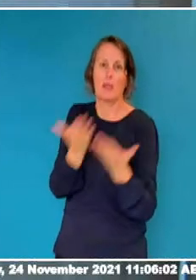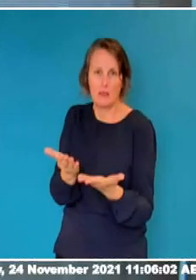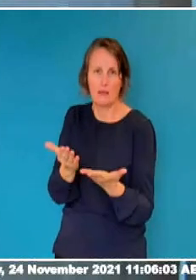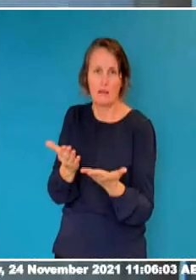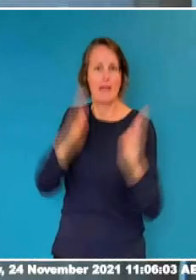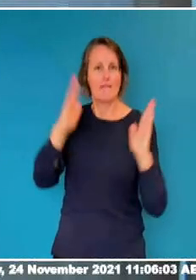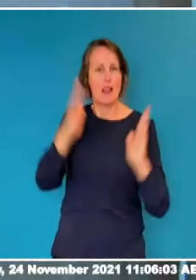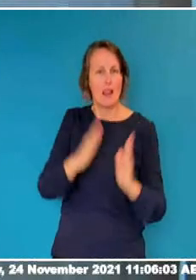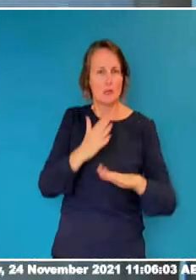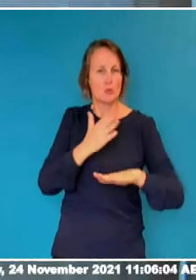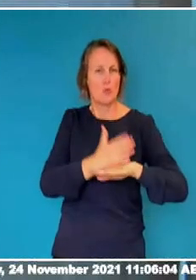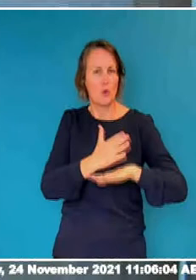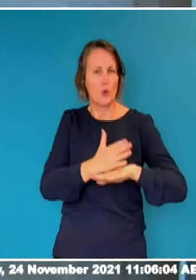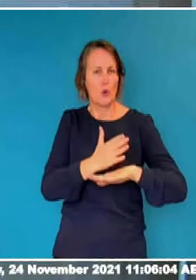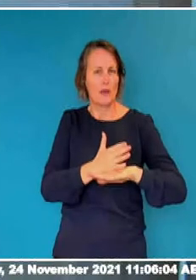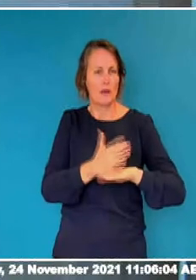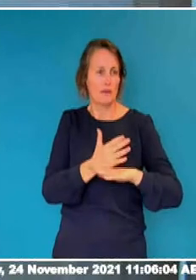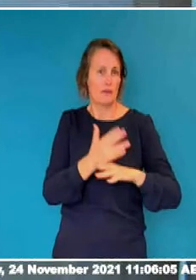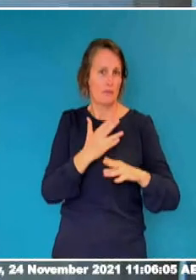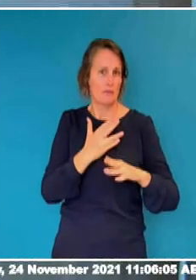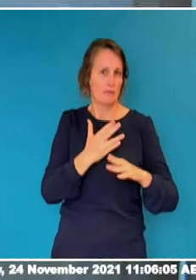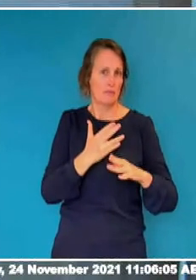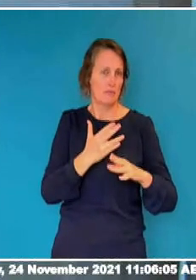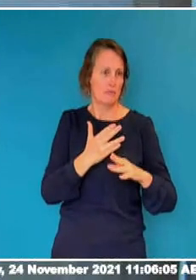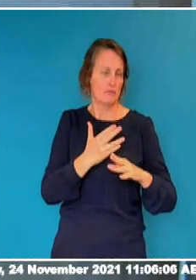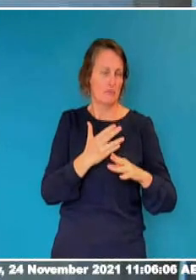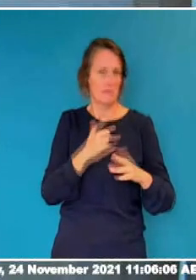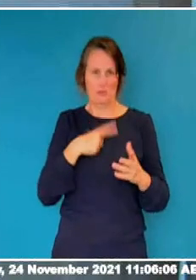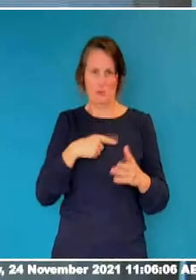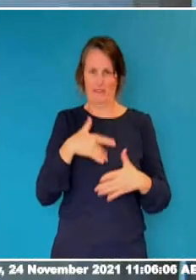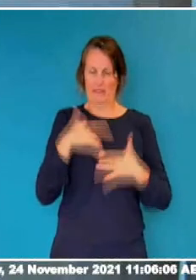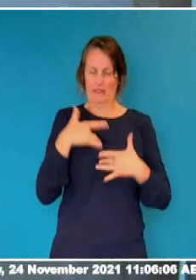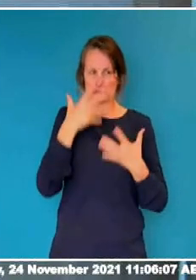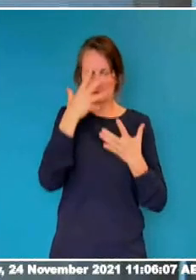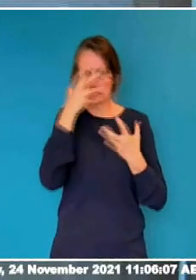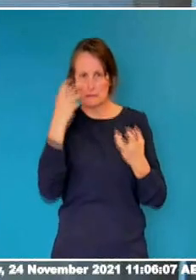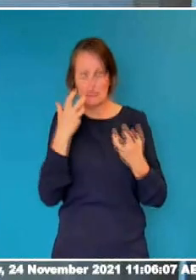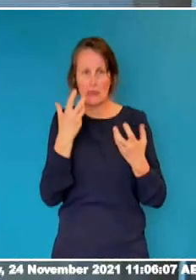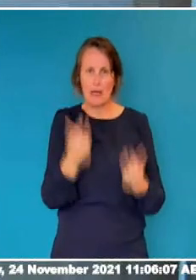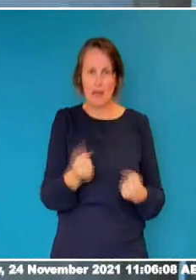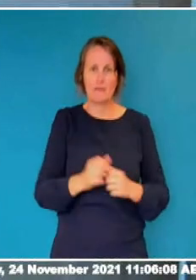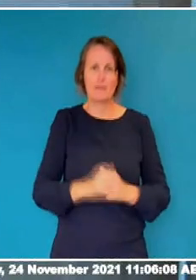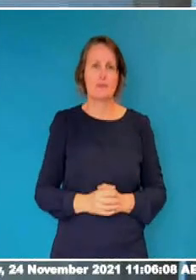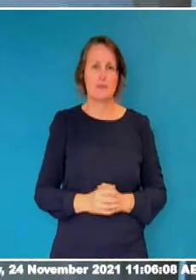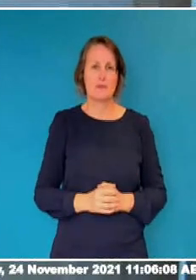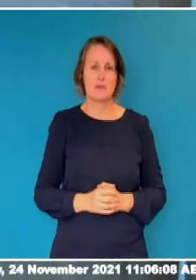state. And during those conversations it's always about empowering the leader to have